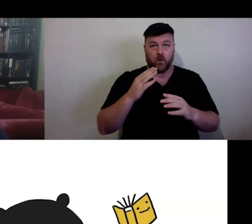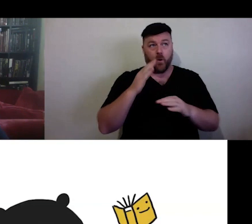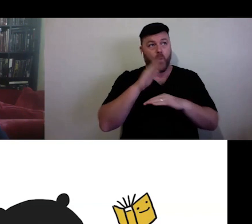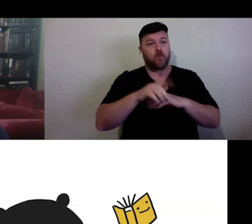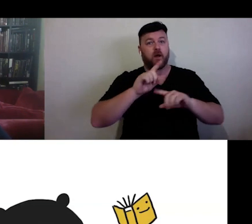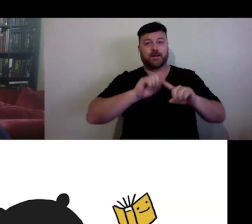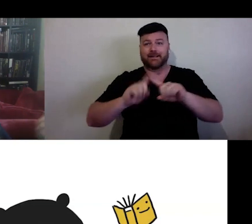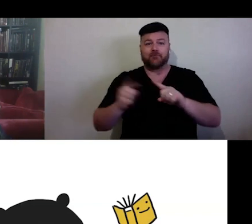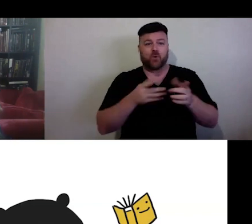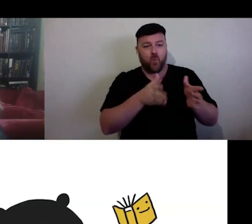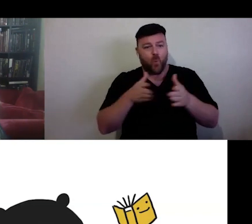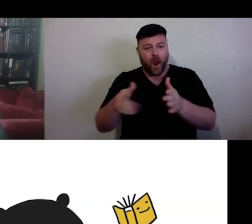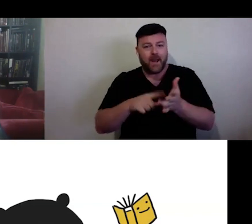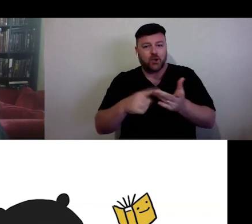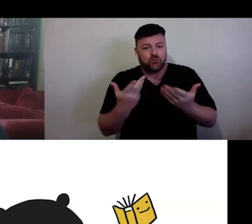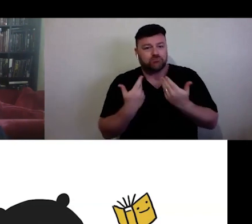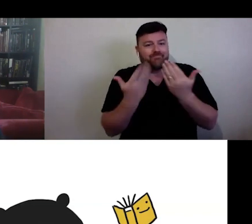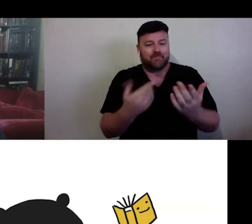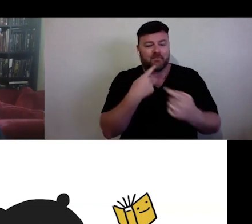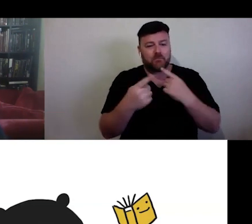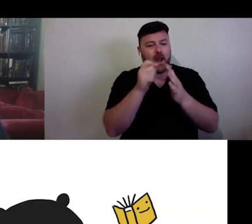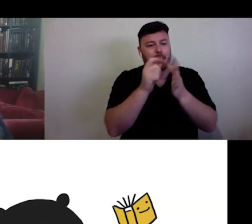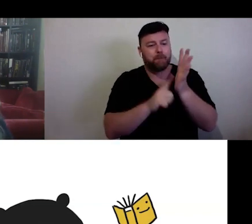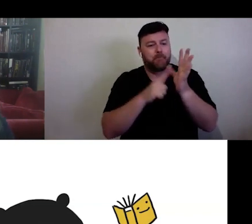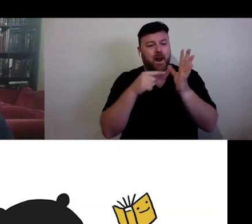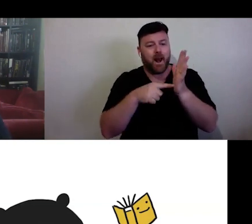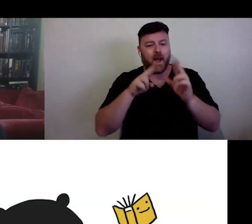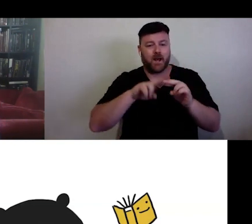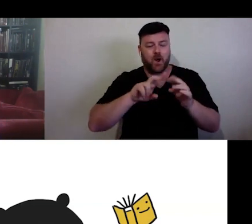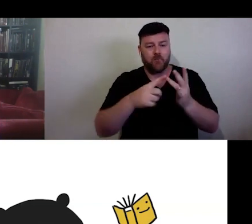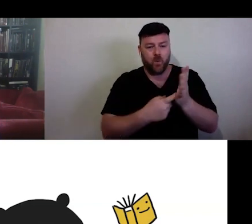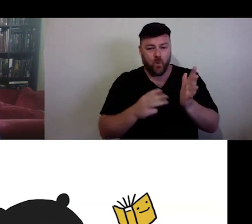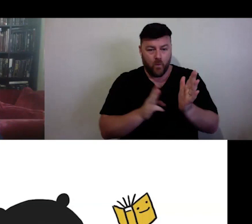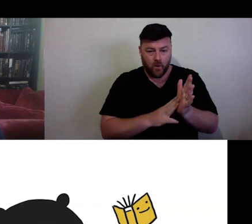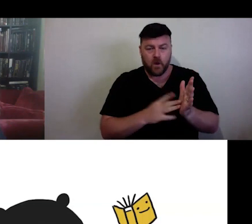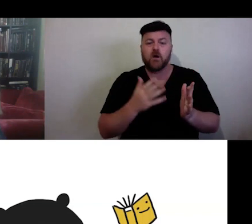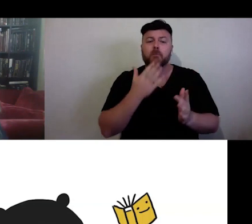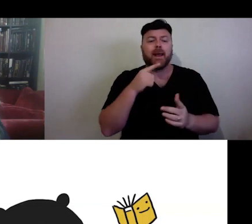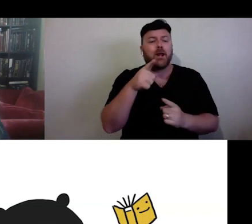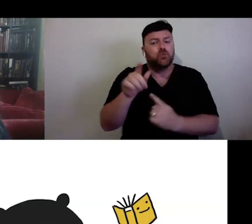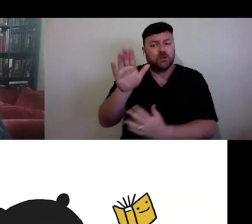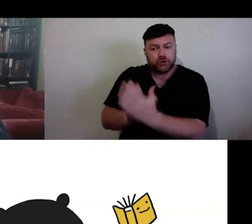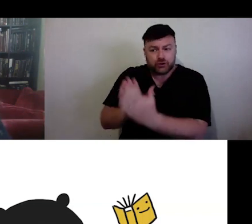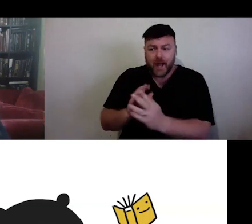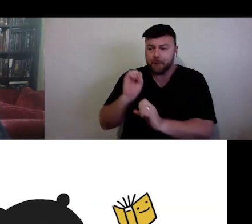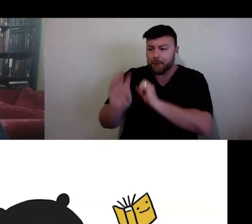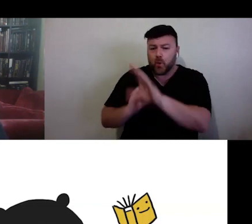I encourage you to share your own thoughts as well. You can share links in the chat, but people won't be able to actually click on them,